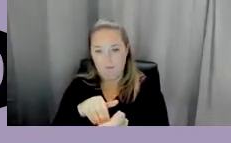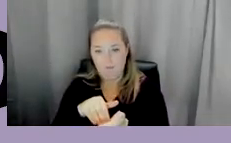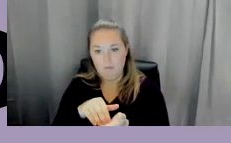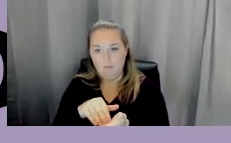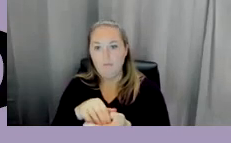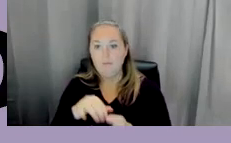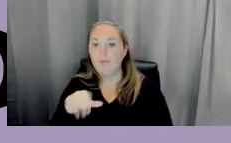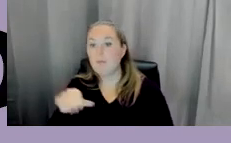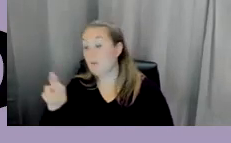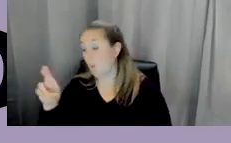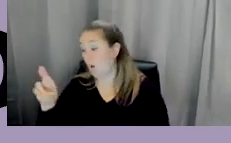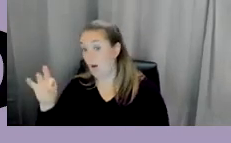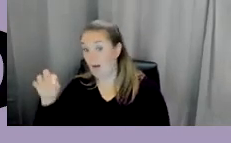OFF I WILL SAY THAT THE SUGGESTED ASK MOM AMOUNT IS